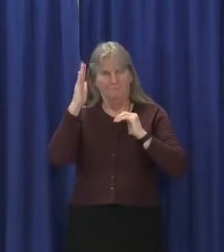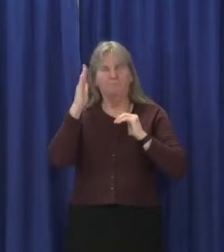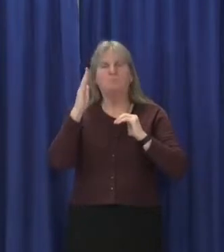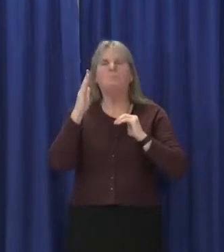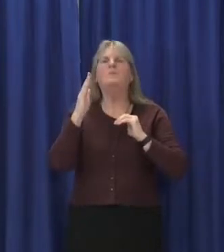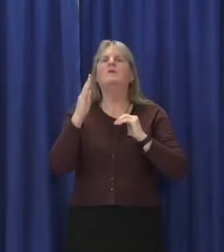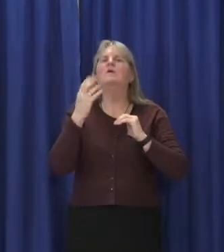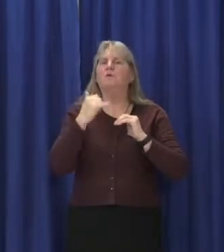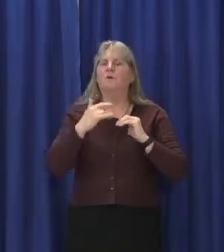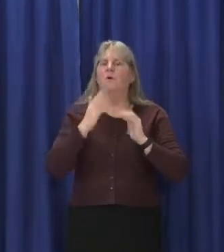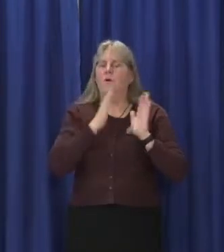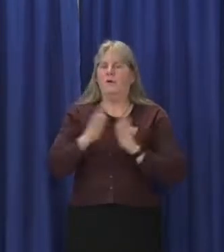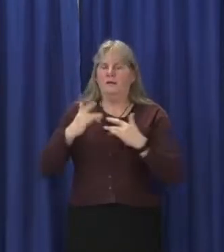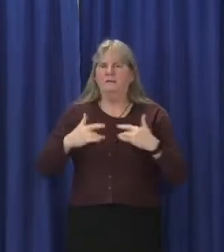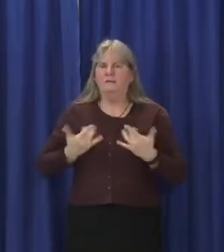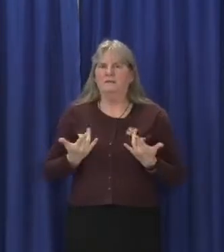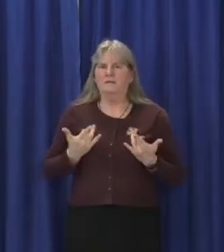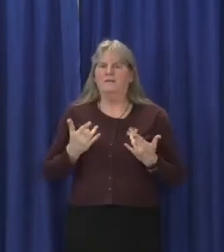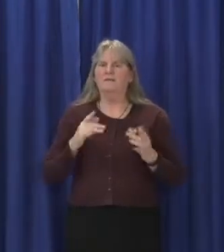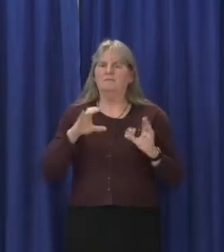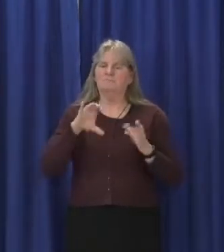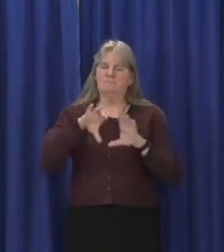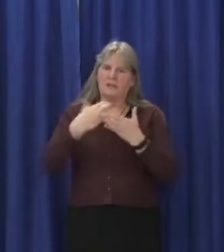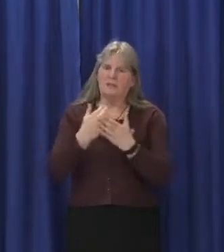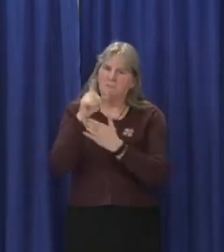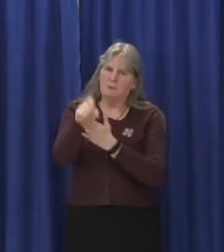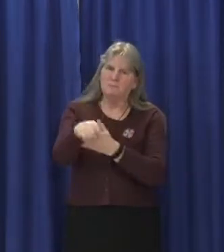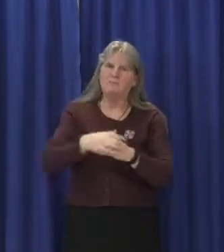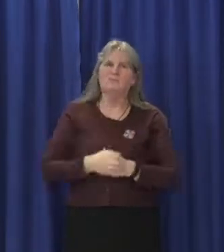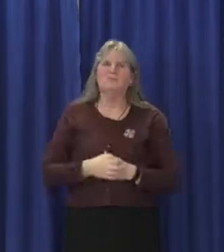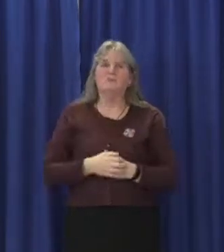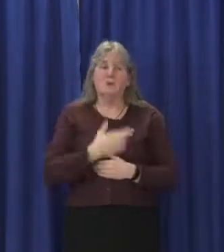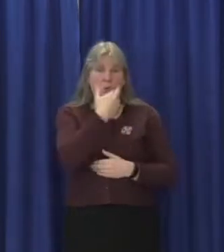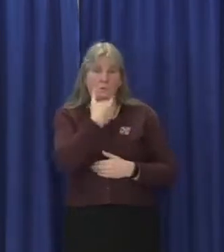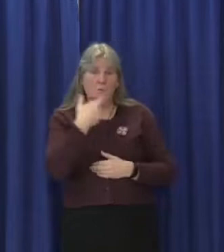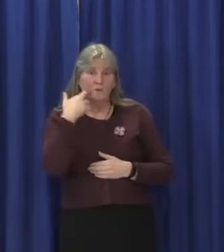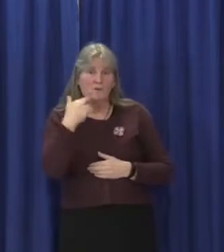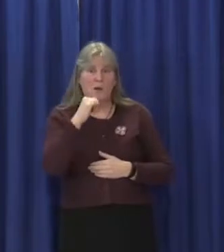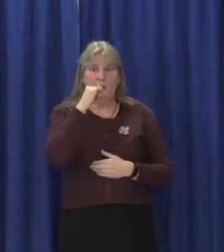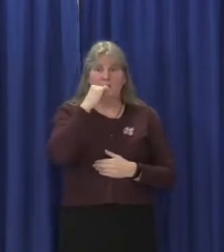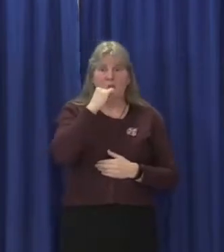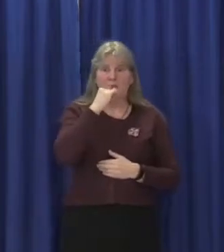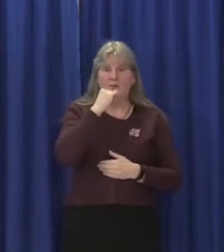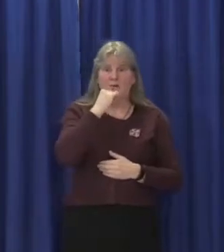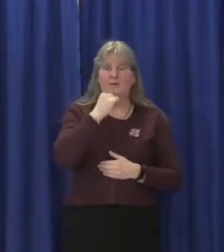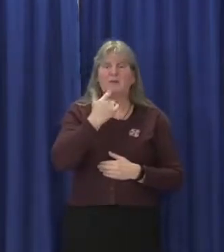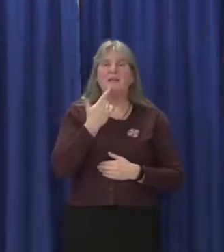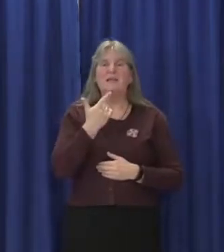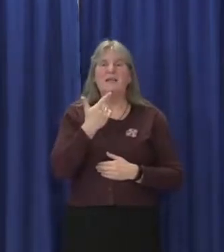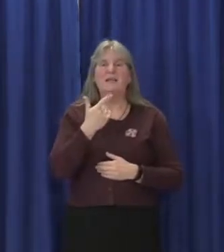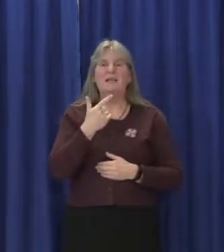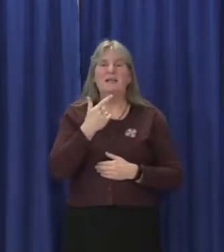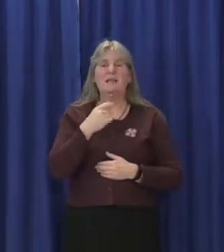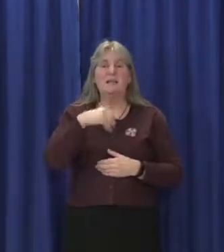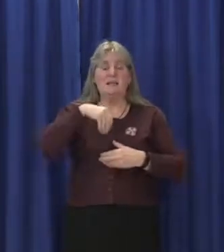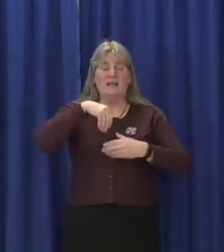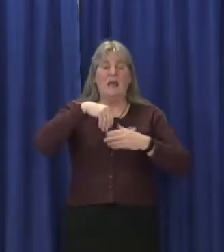organized events and classes. For restaurants and bars, there is no seated or dine-in service past 10:00 PM,